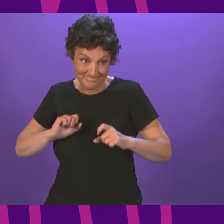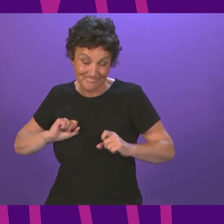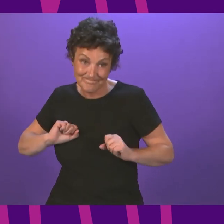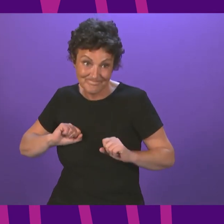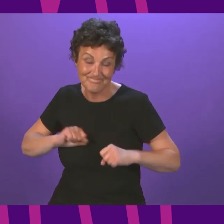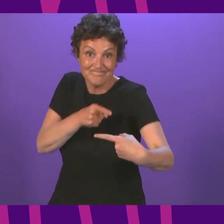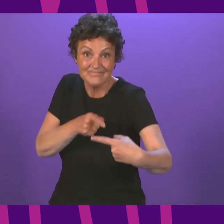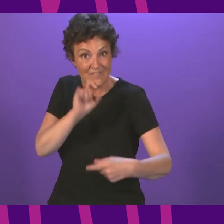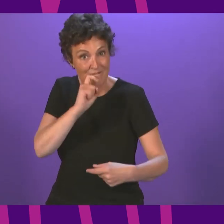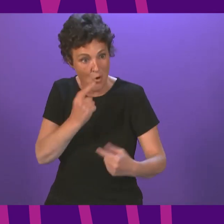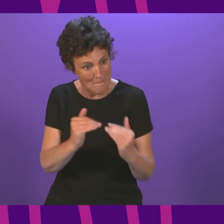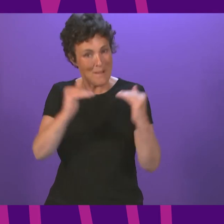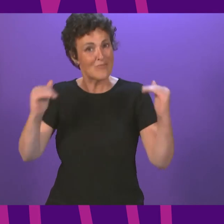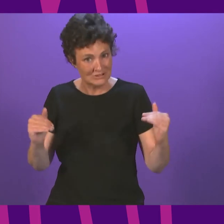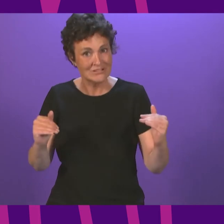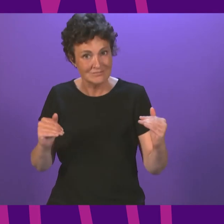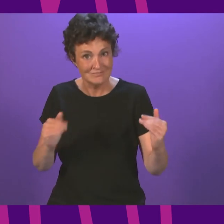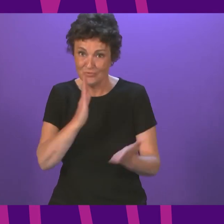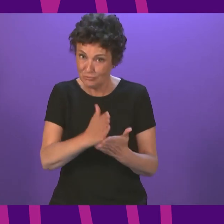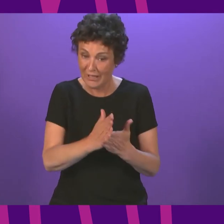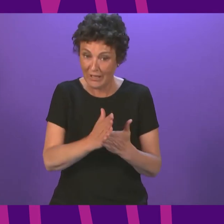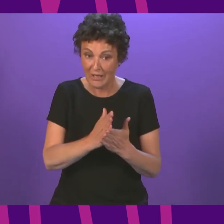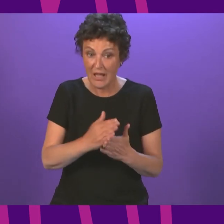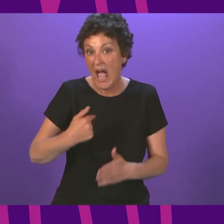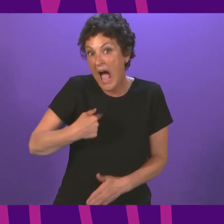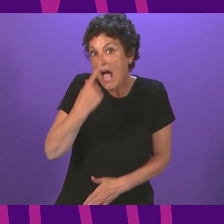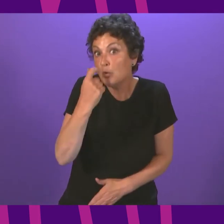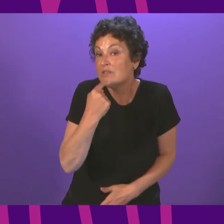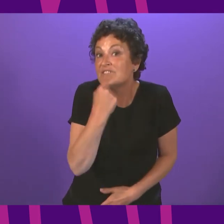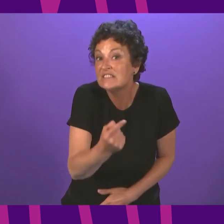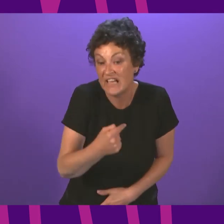I lodged these amendments totally for John Swinney’s amusement, although I was not